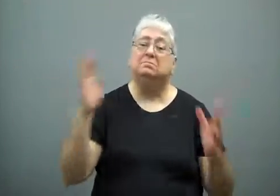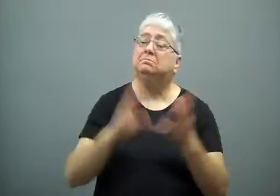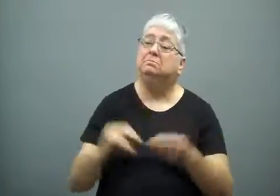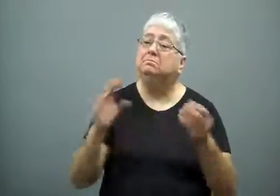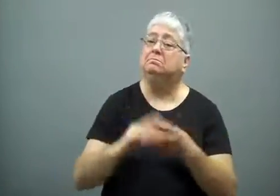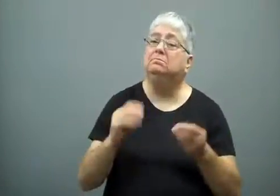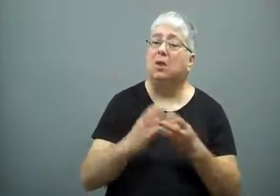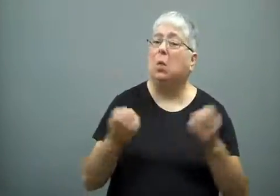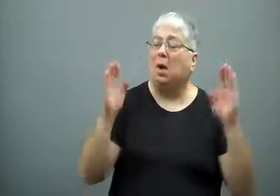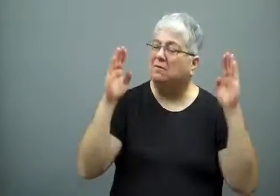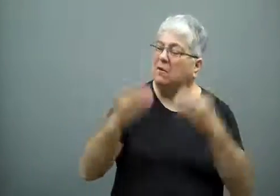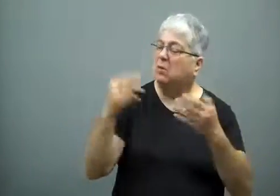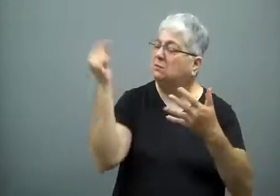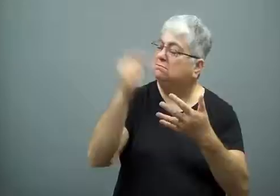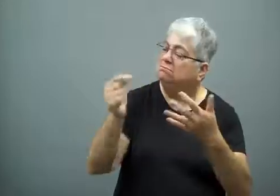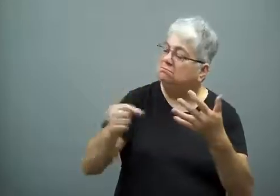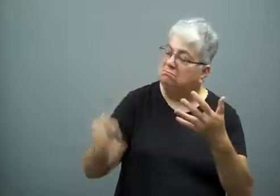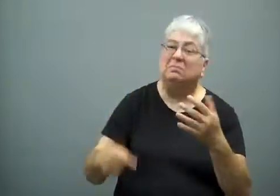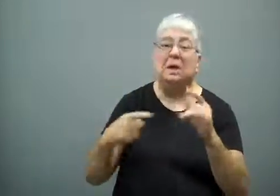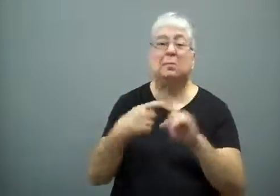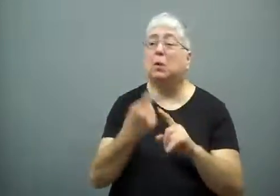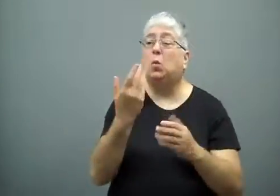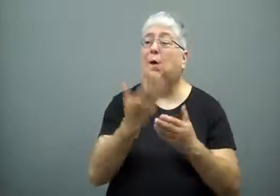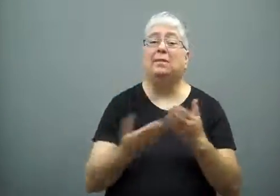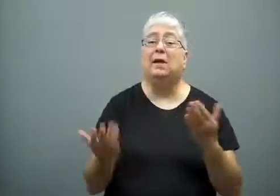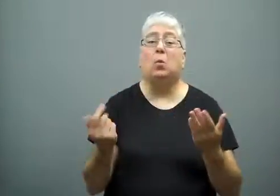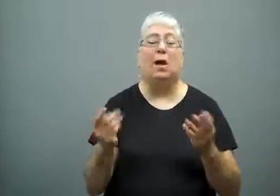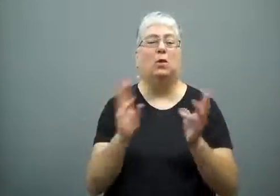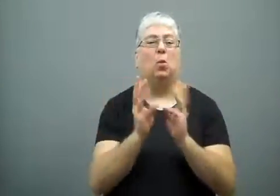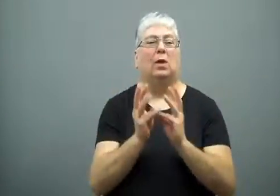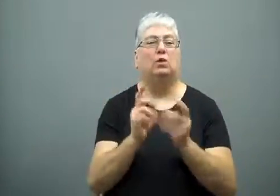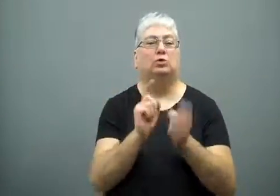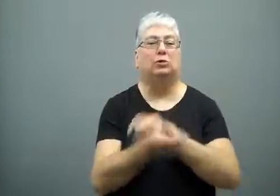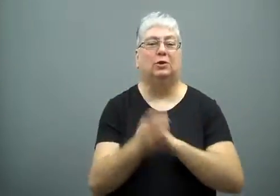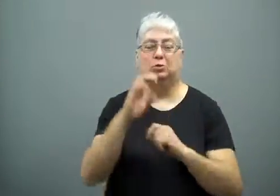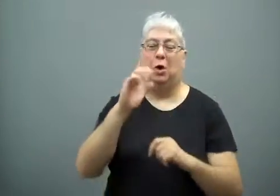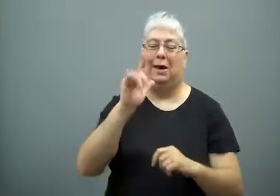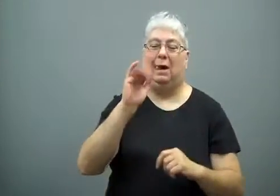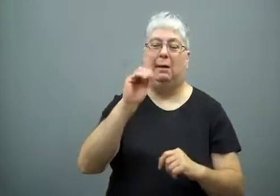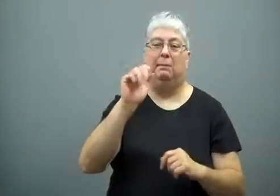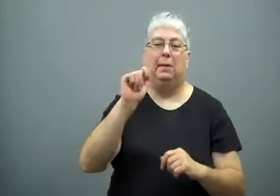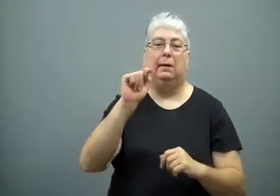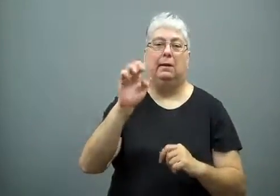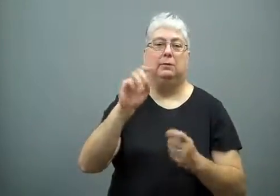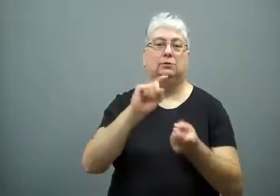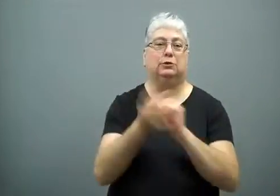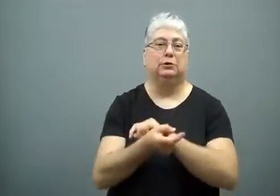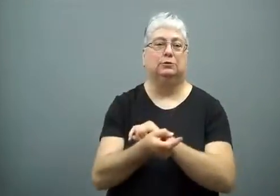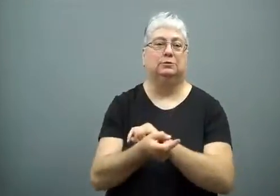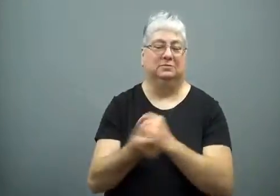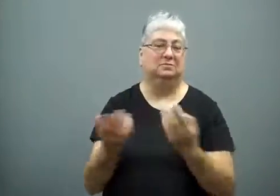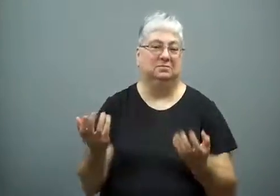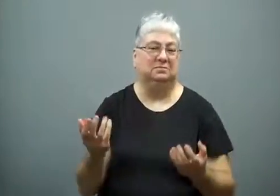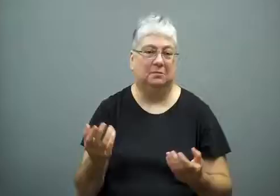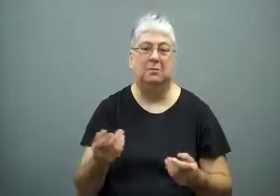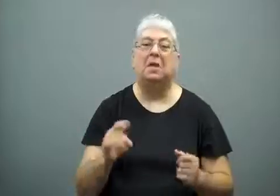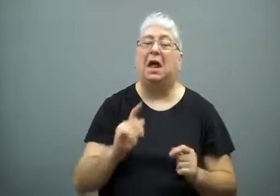One of the things he said he wanted to focus on was climate change.